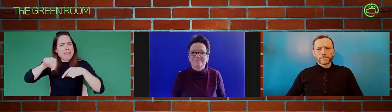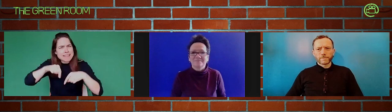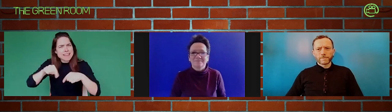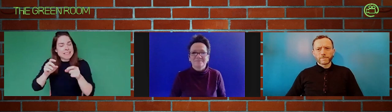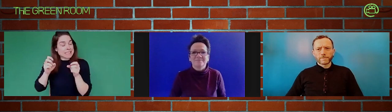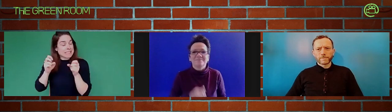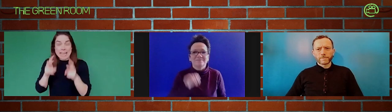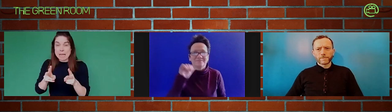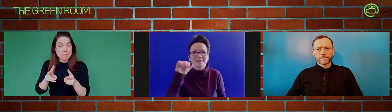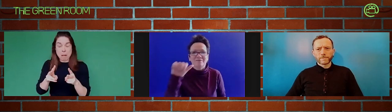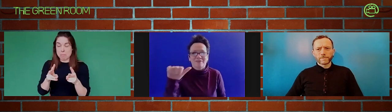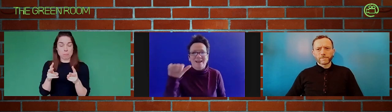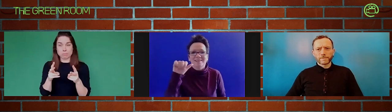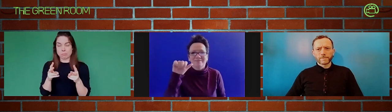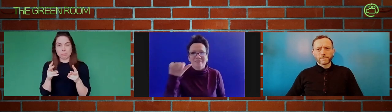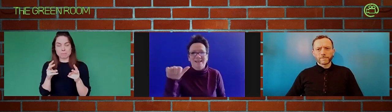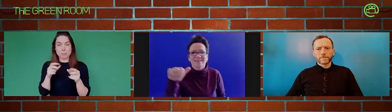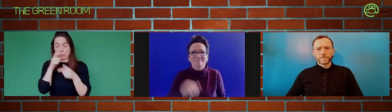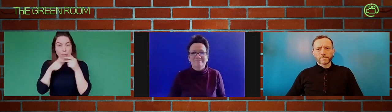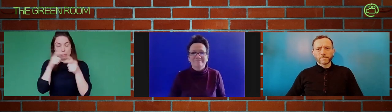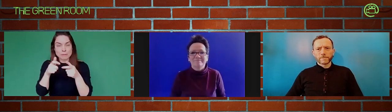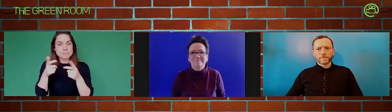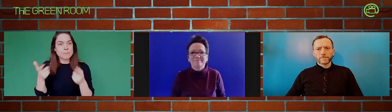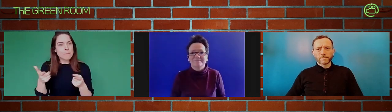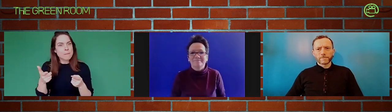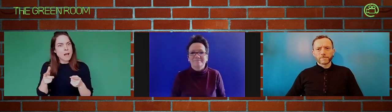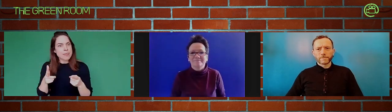and how that changed things for you that would be amazing.